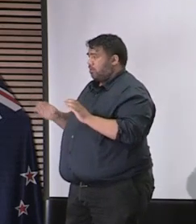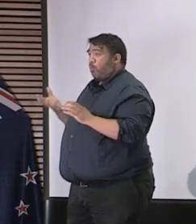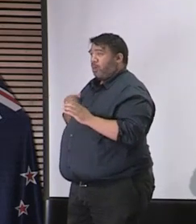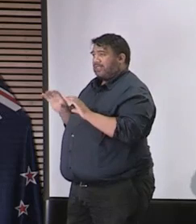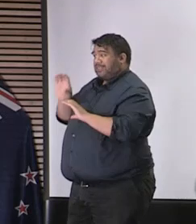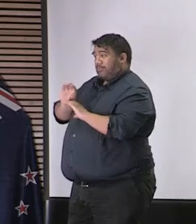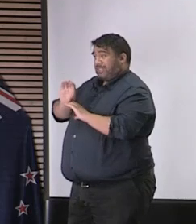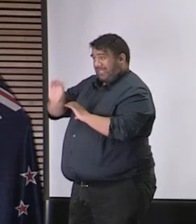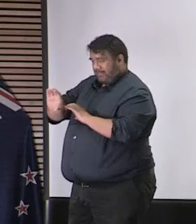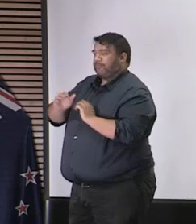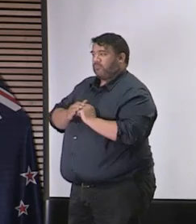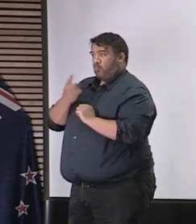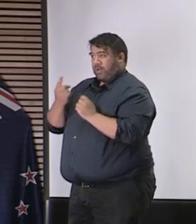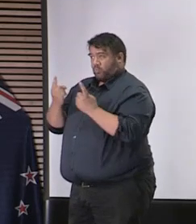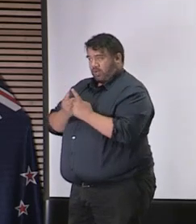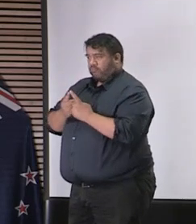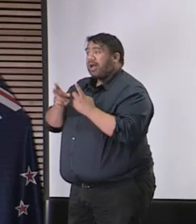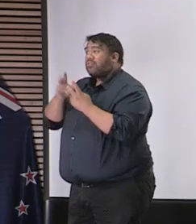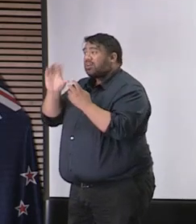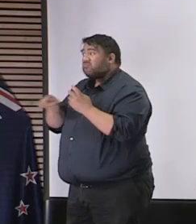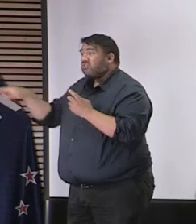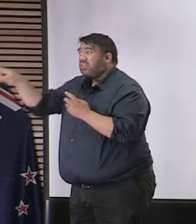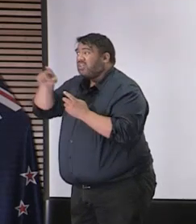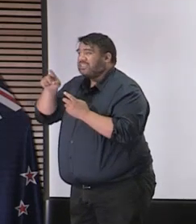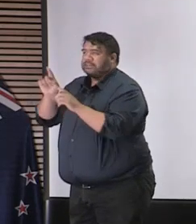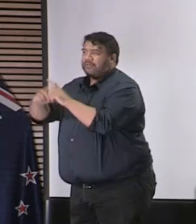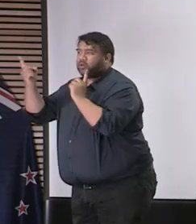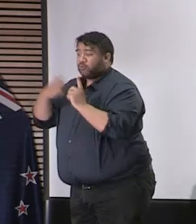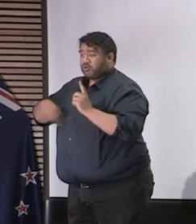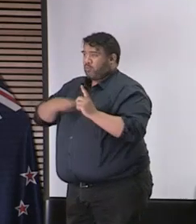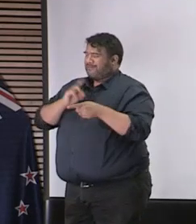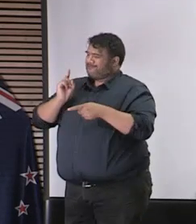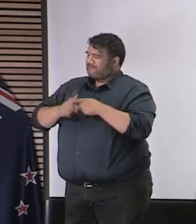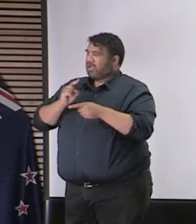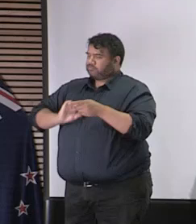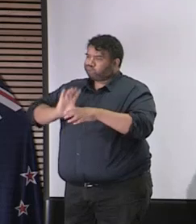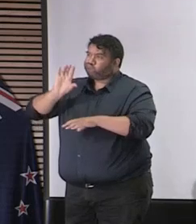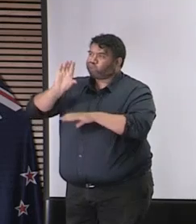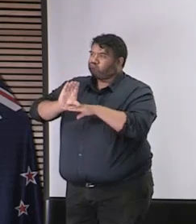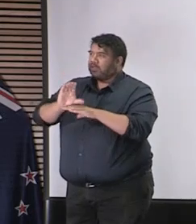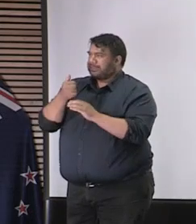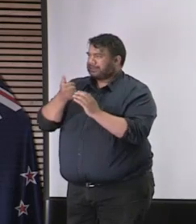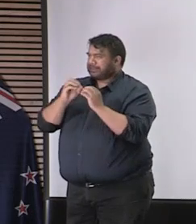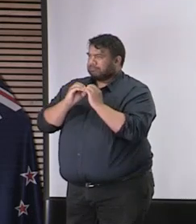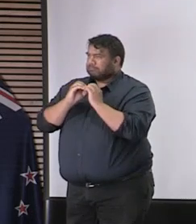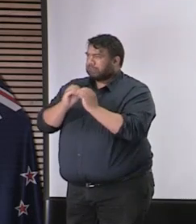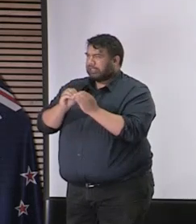wages and we've stepped in with the wage subsidy, and the thing that differentiates us from many others, other